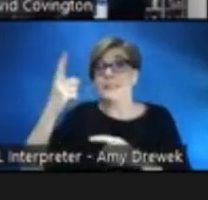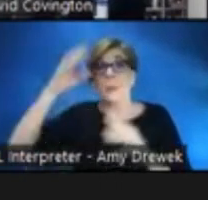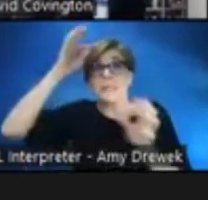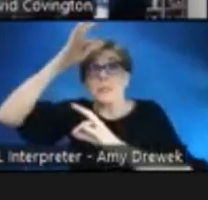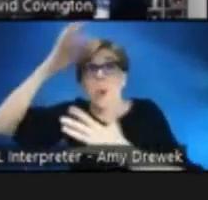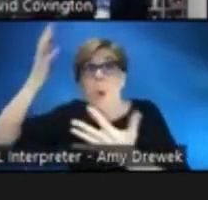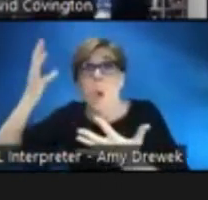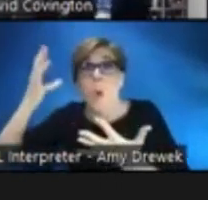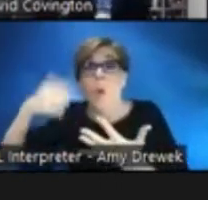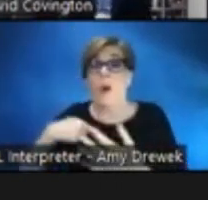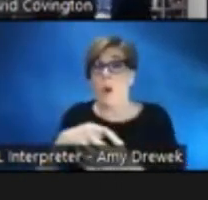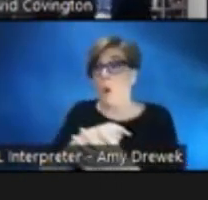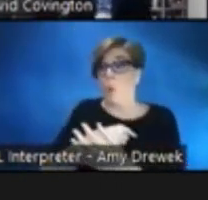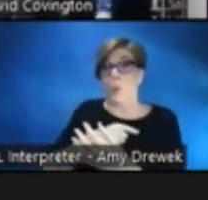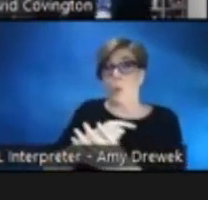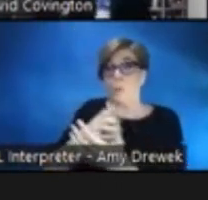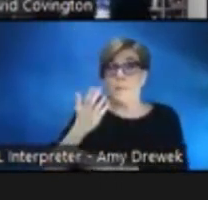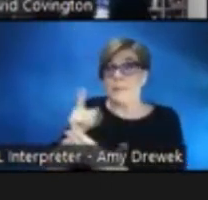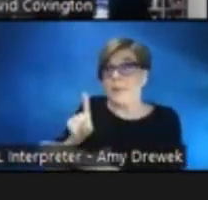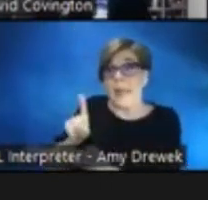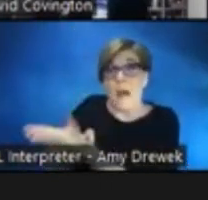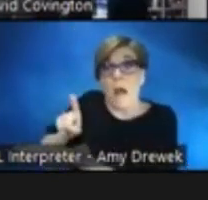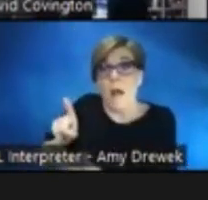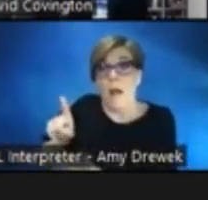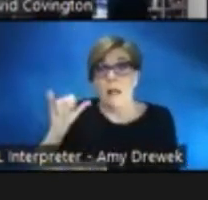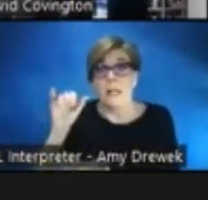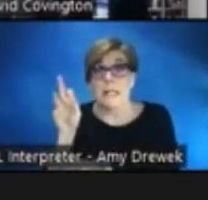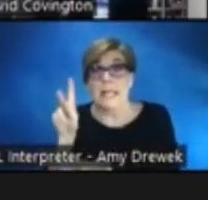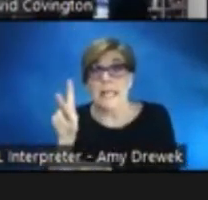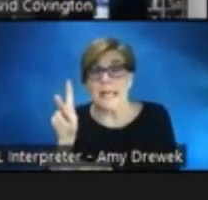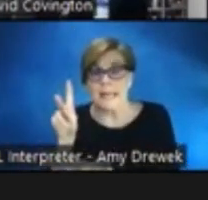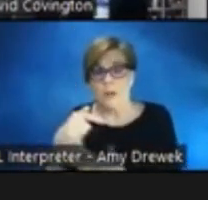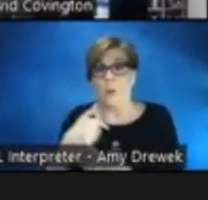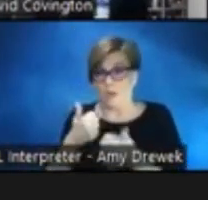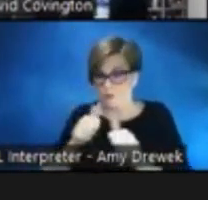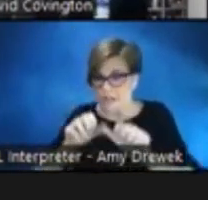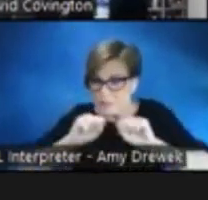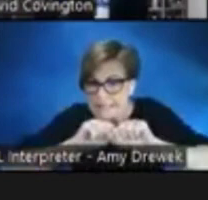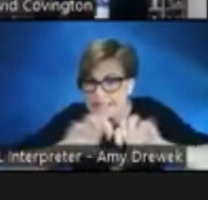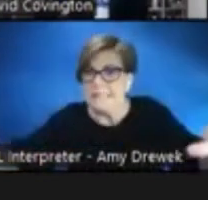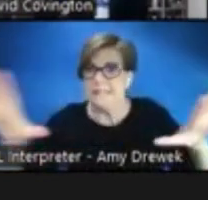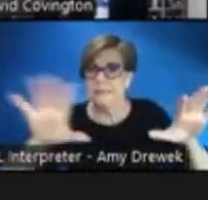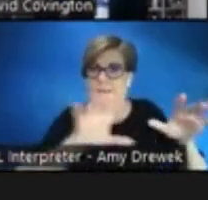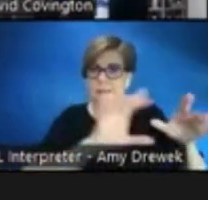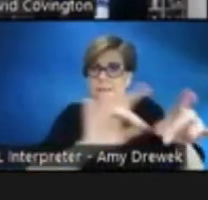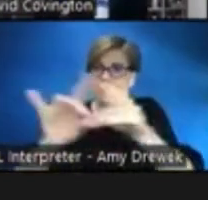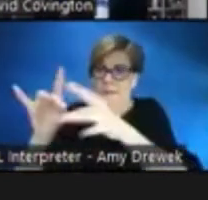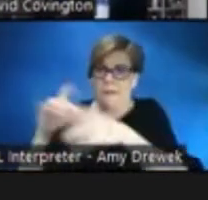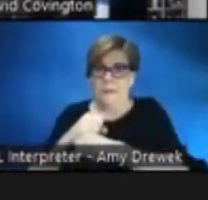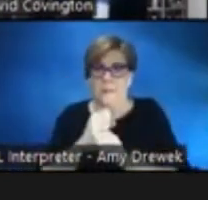THE PROCESS AND ENCOURAGING THEM TO REGISTER THERE. WE WILL TURN THOSE AROUND AS QUICKLY AS WE CAN.